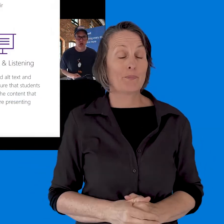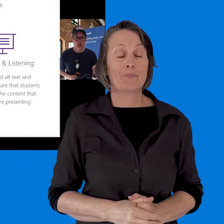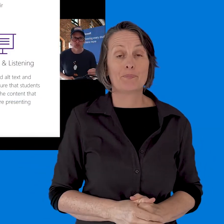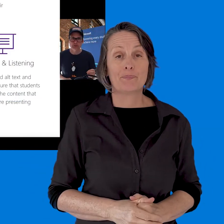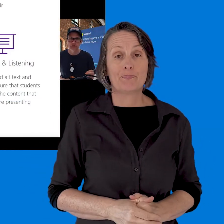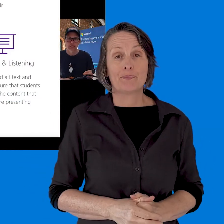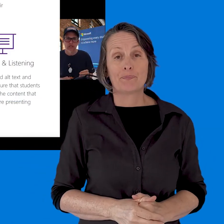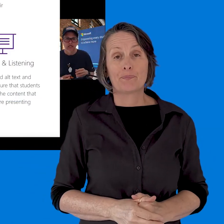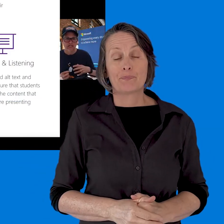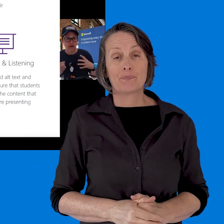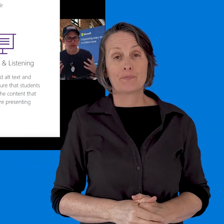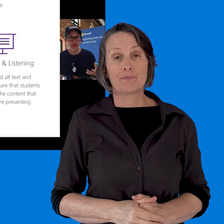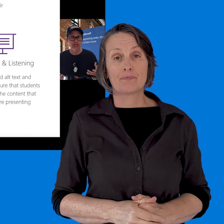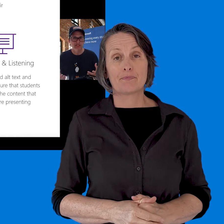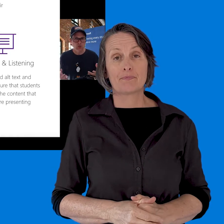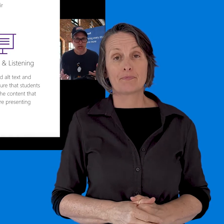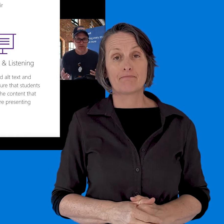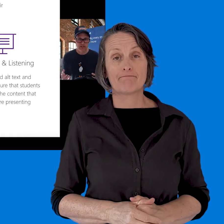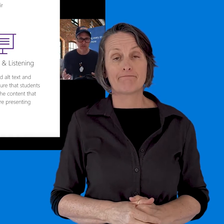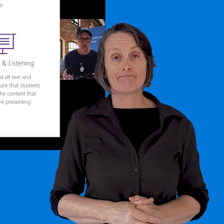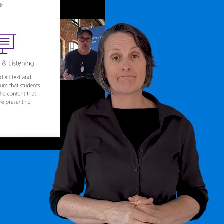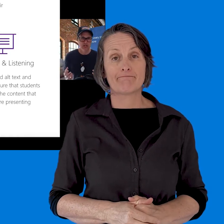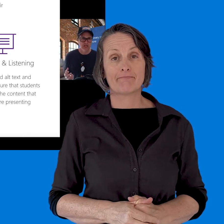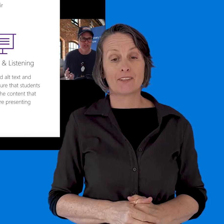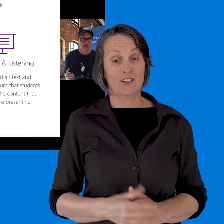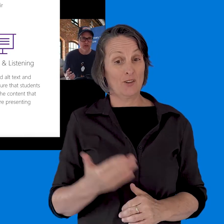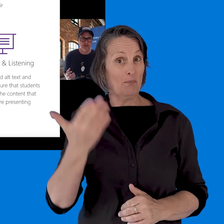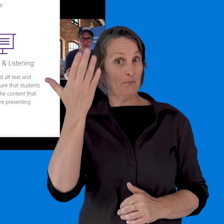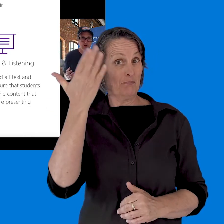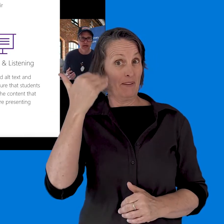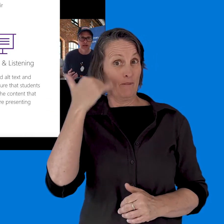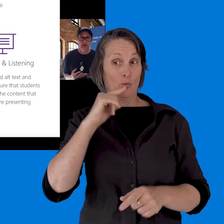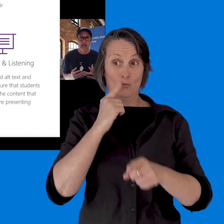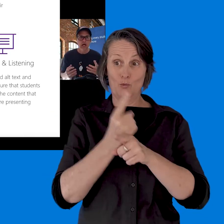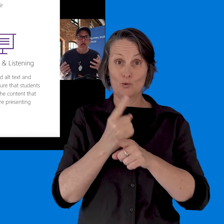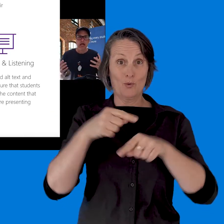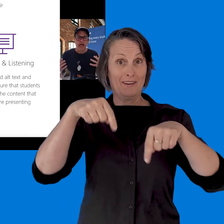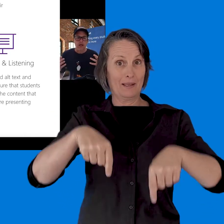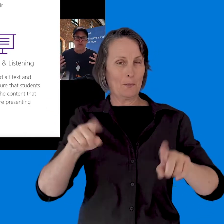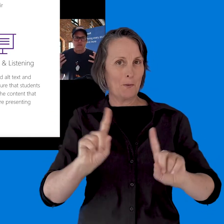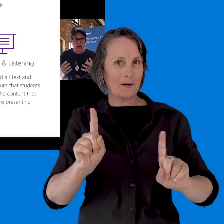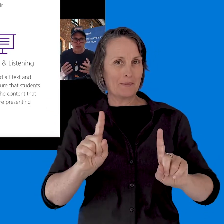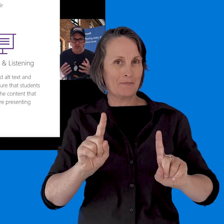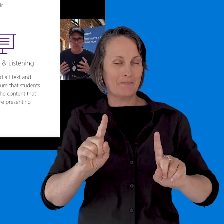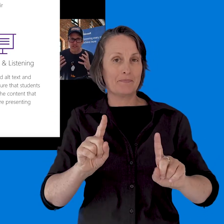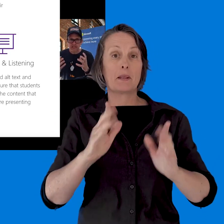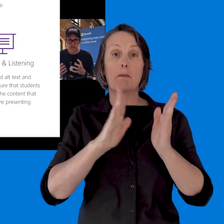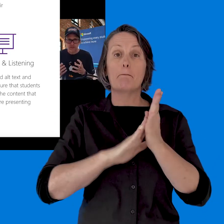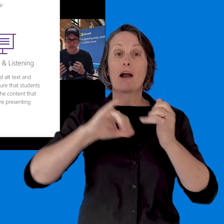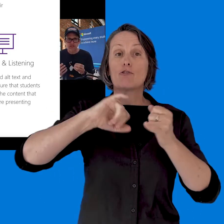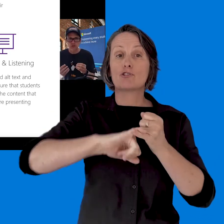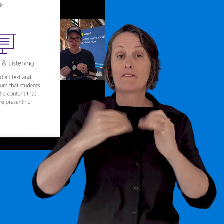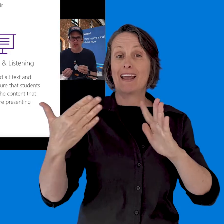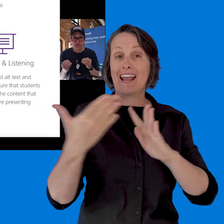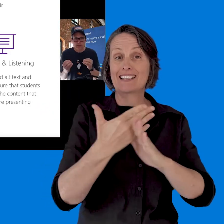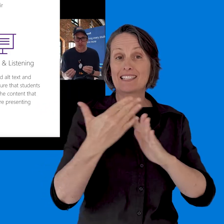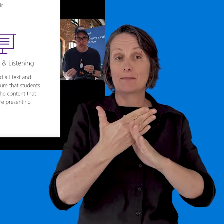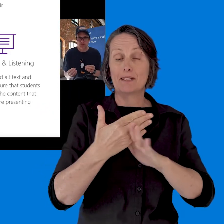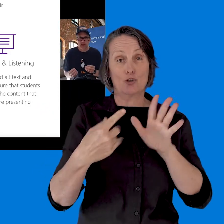So some of the things that we have explored in this series. OK. The Microsoft accessibility solutions are built-in